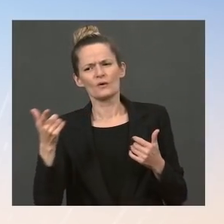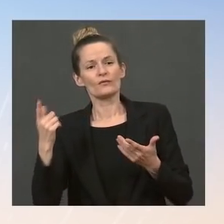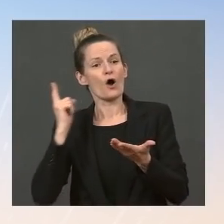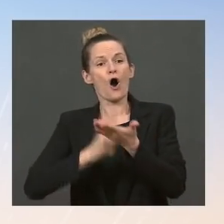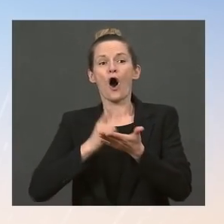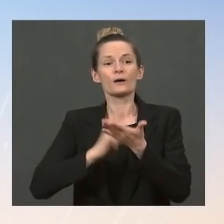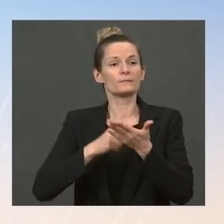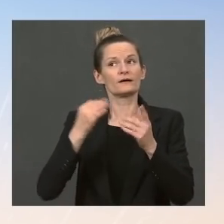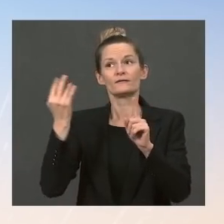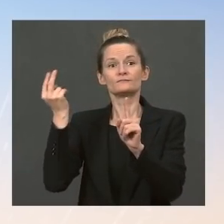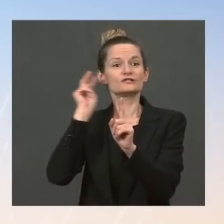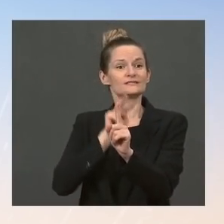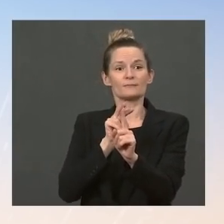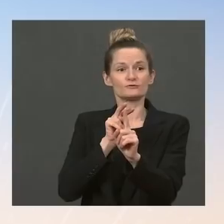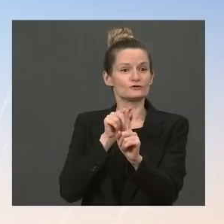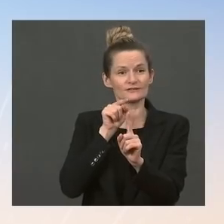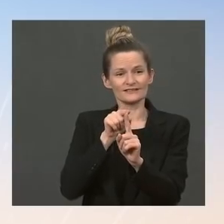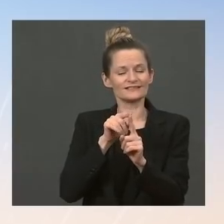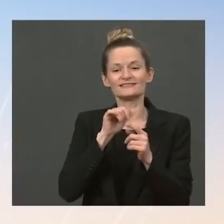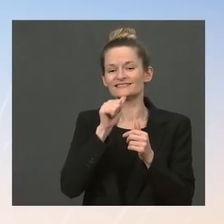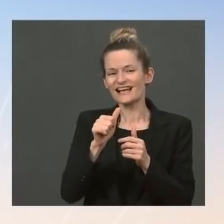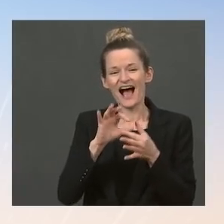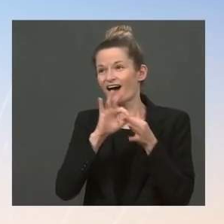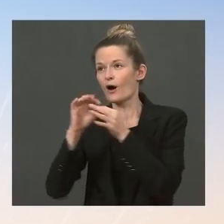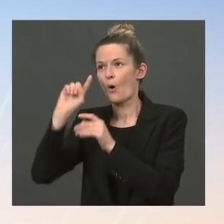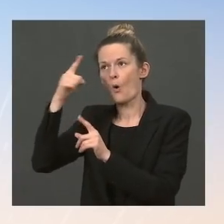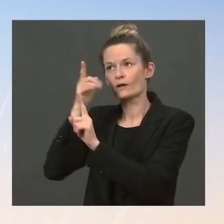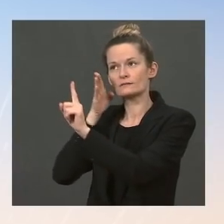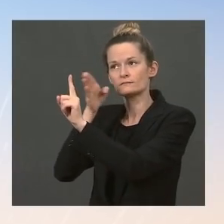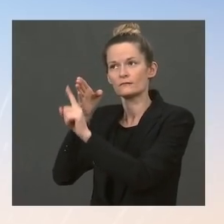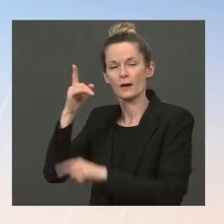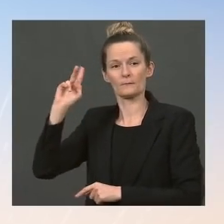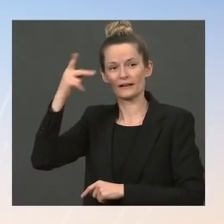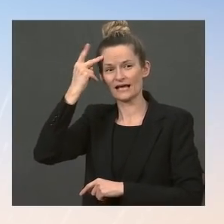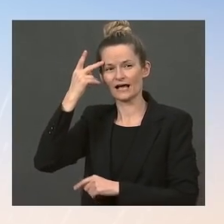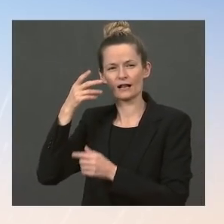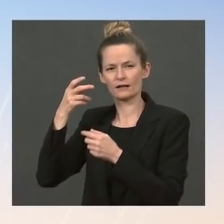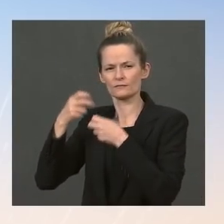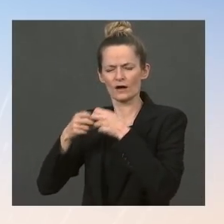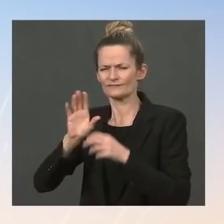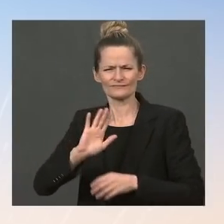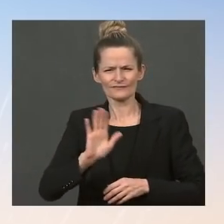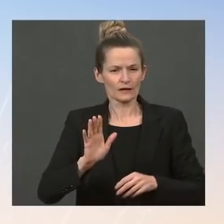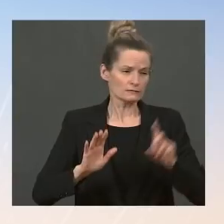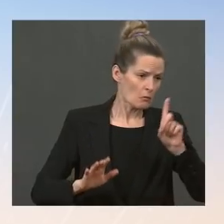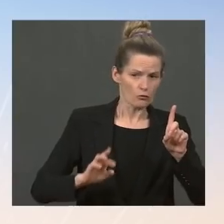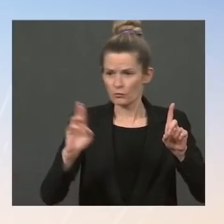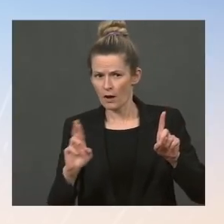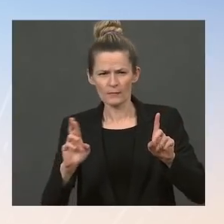this is not a political issue, shouldn't be a partisan issue. It hasn't been throughout history. You may have all seen that Secretary Yellen